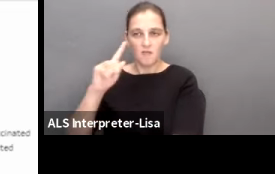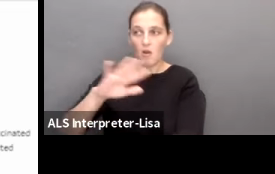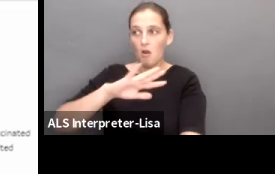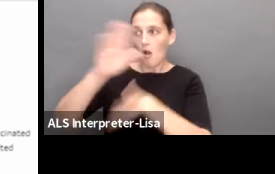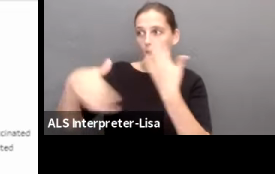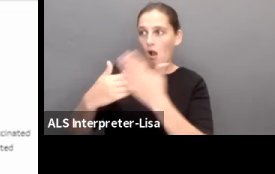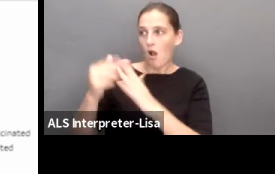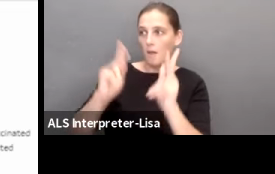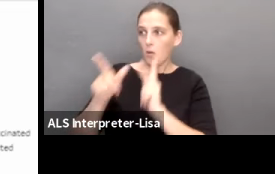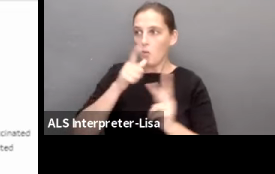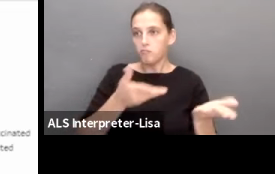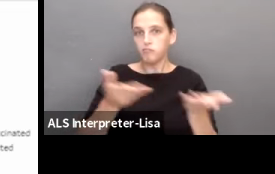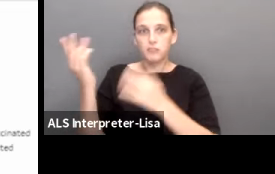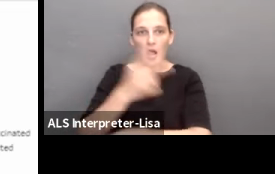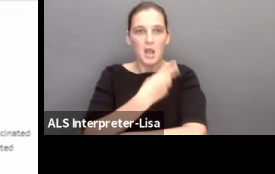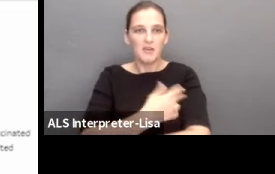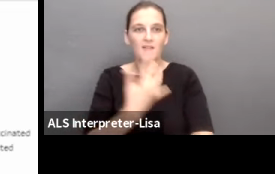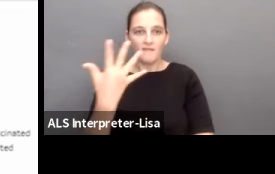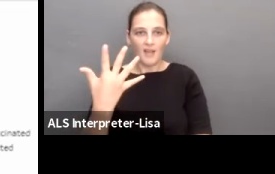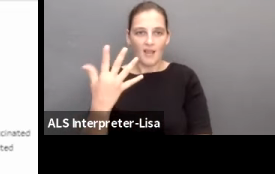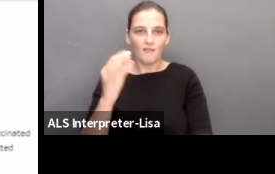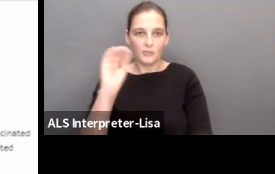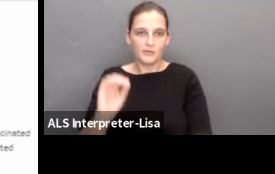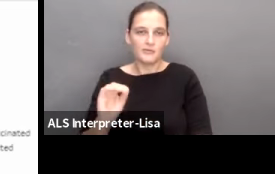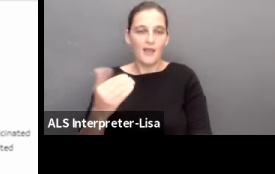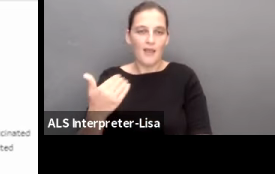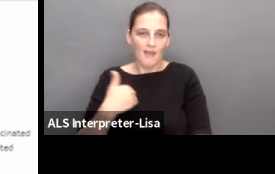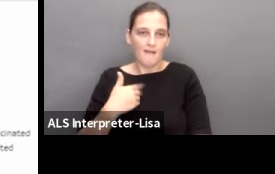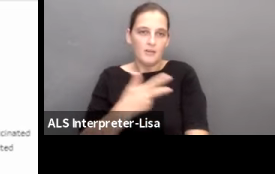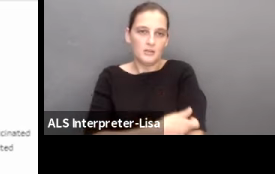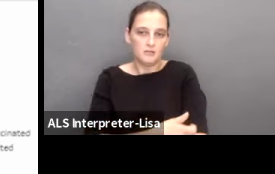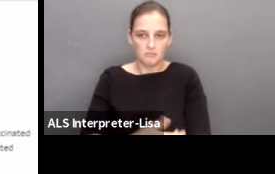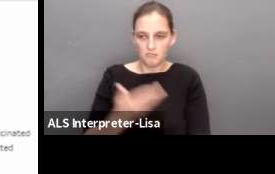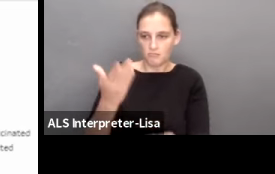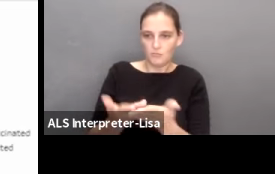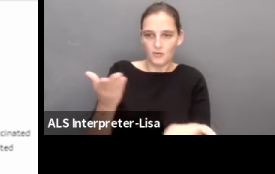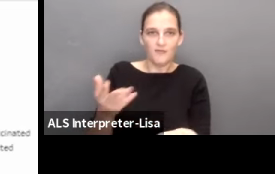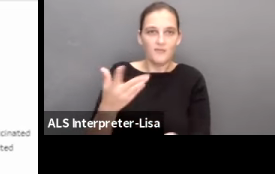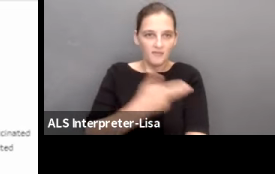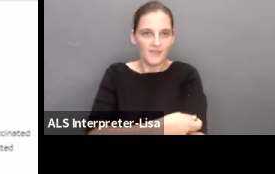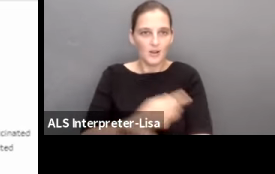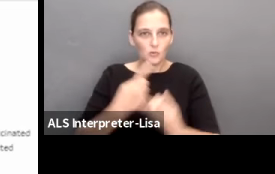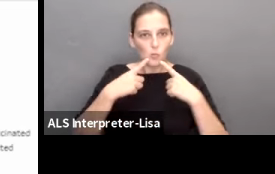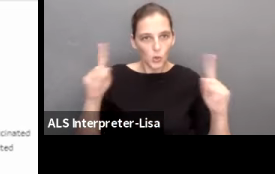hospitalized so that shows that vaccines are really working to get to keep people from